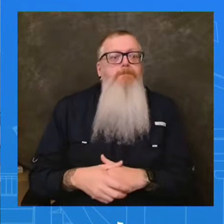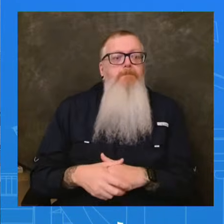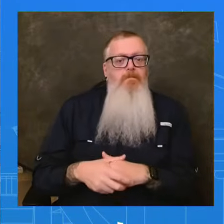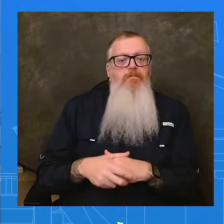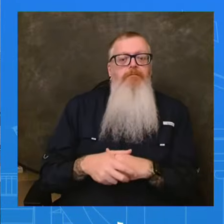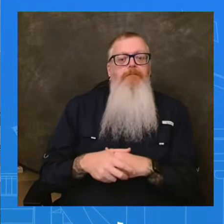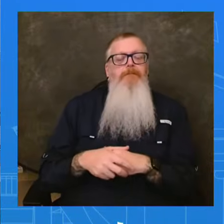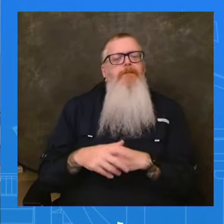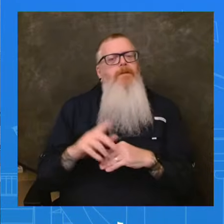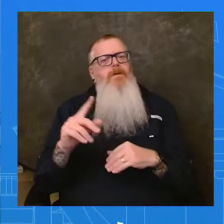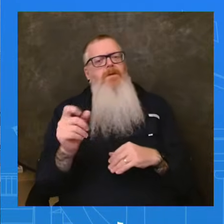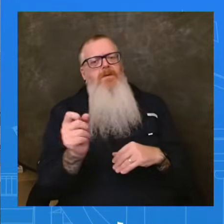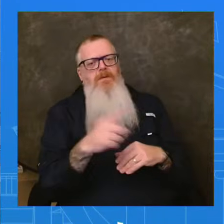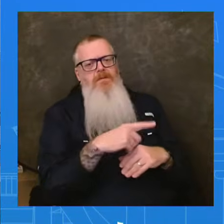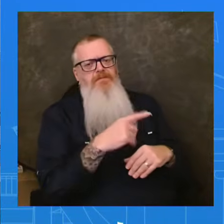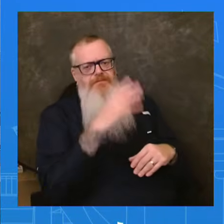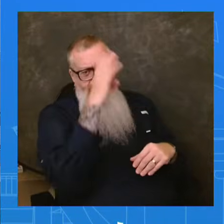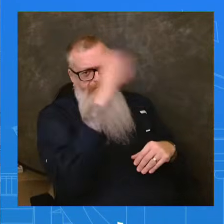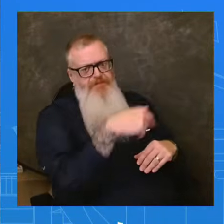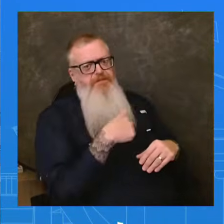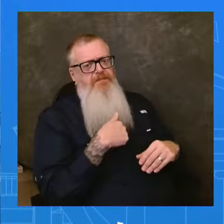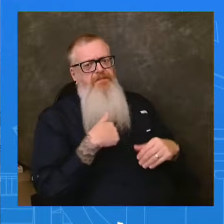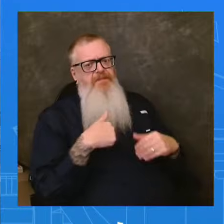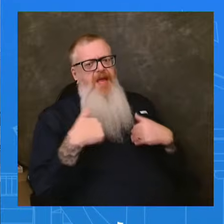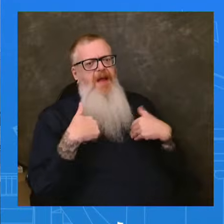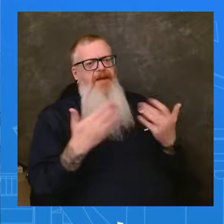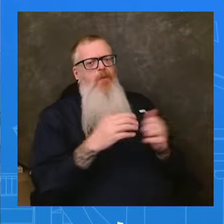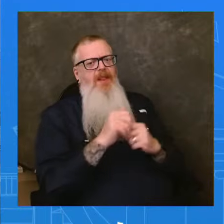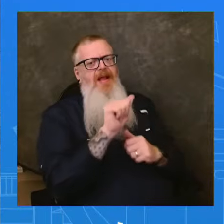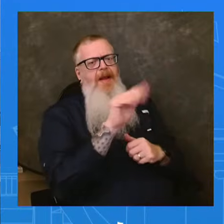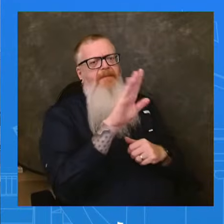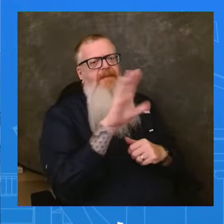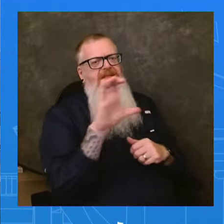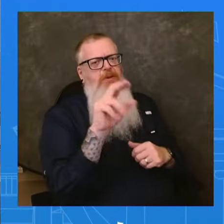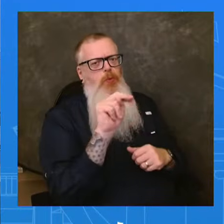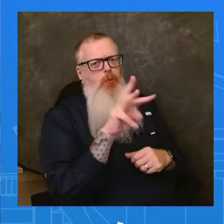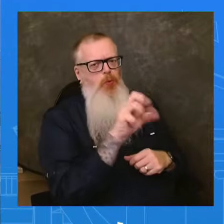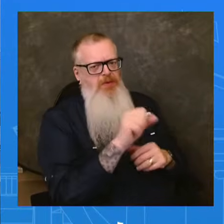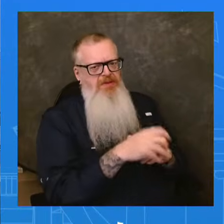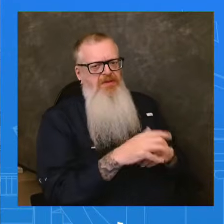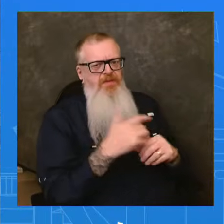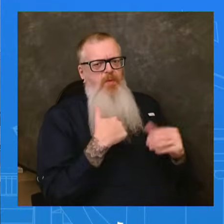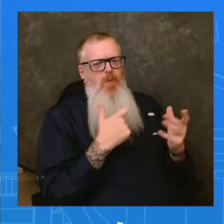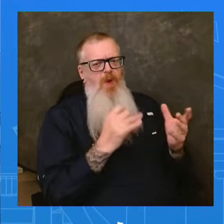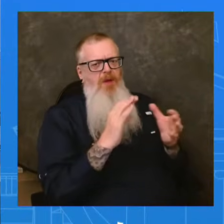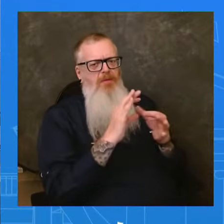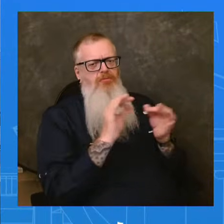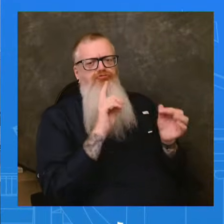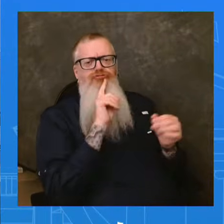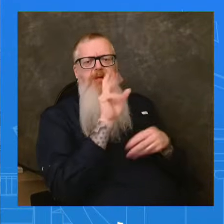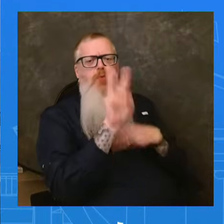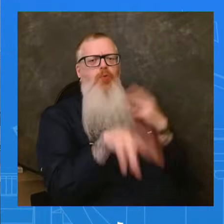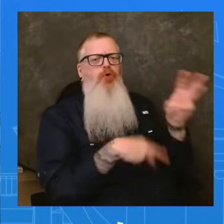Could you give any specific examples about the real-world impact that this misinformation is having, both in terms of are you seeing people